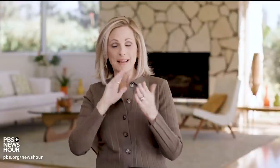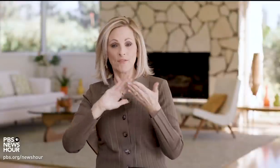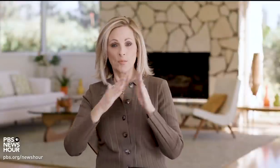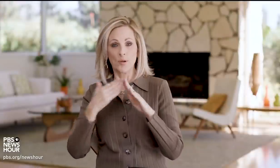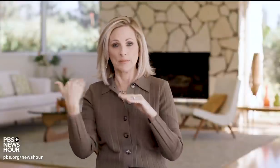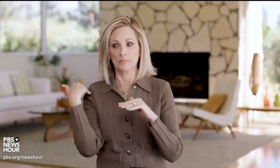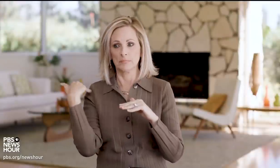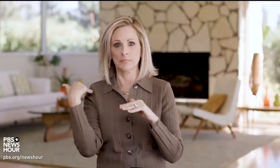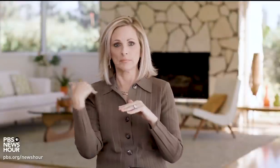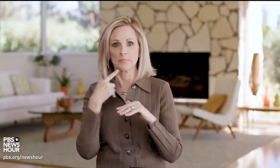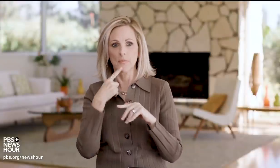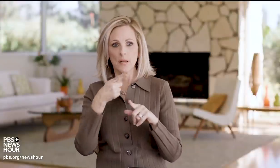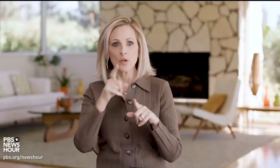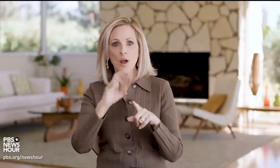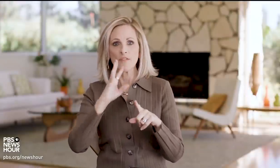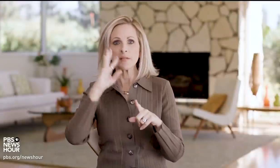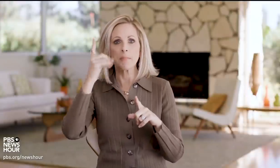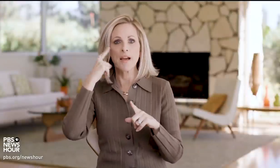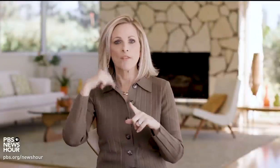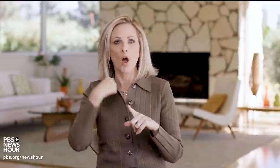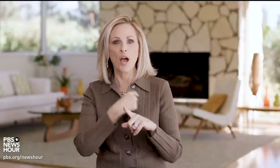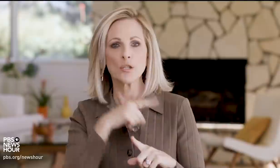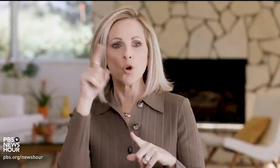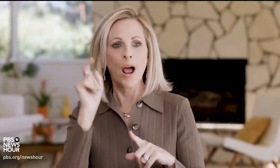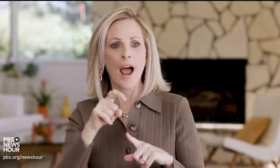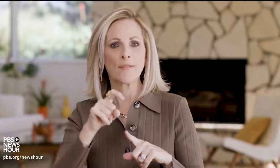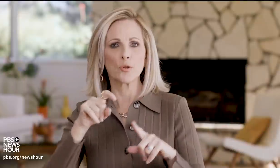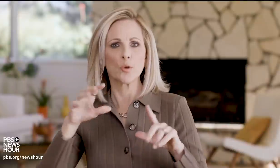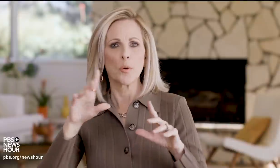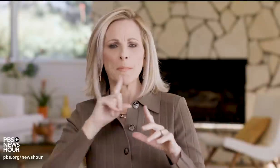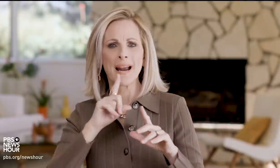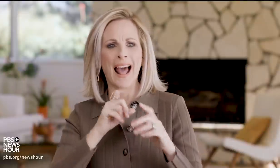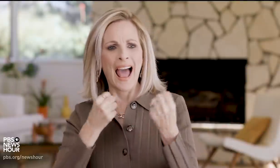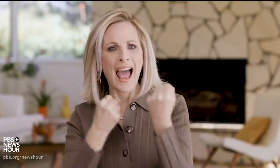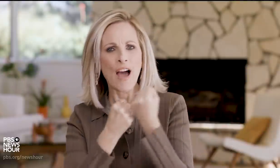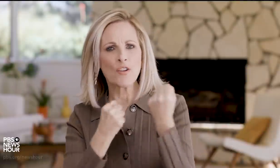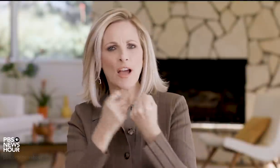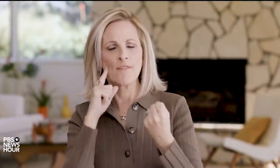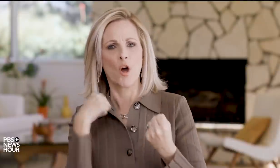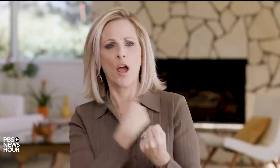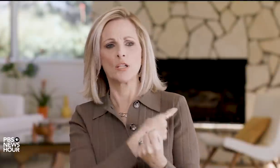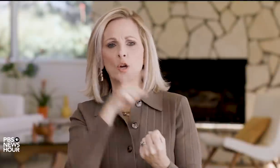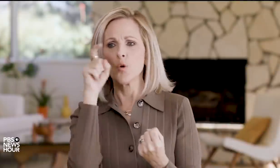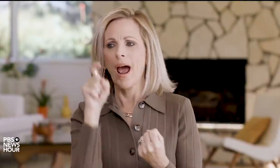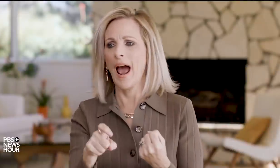my deaf community were saying to me, Martha, you need to speak up because you have to be an advocate for us. You have to do this and